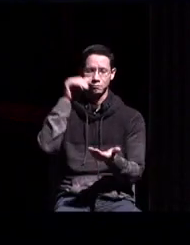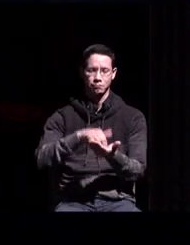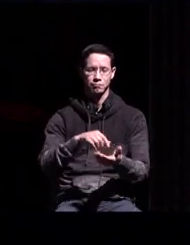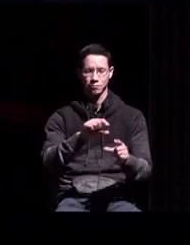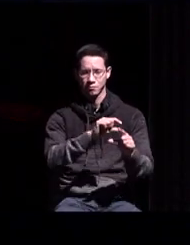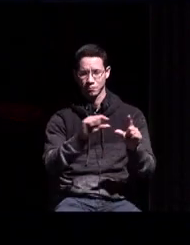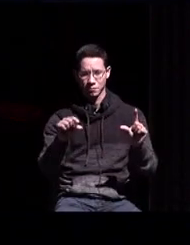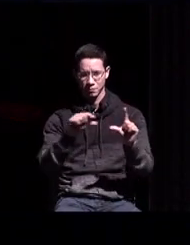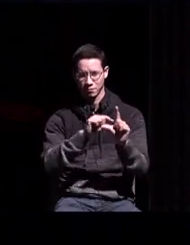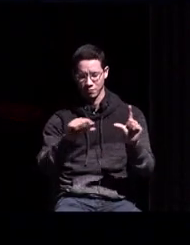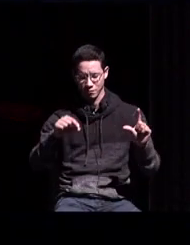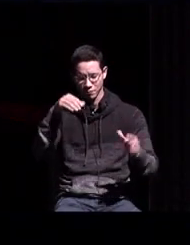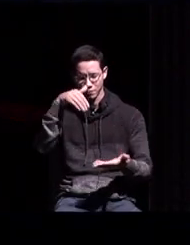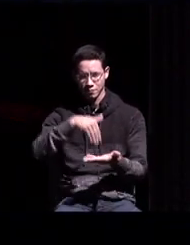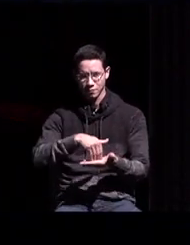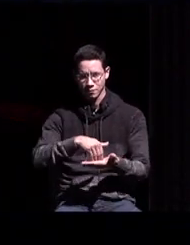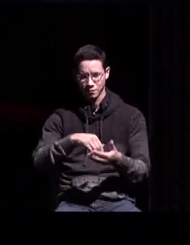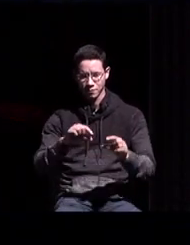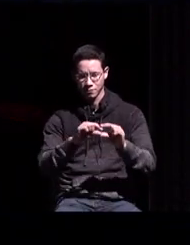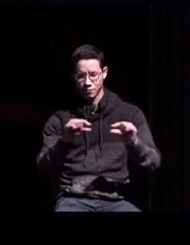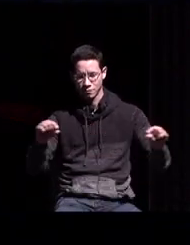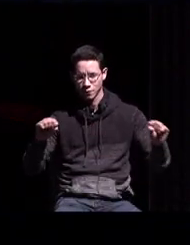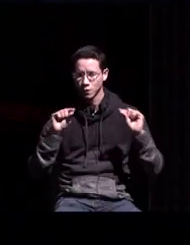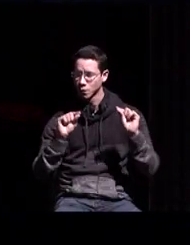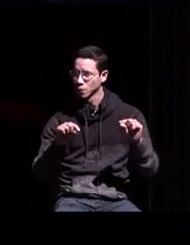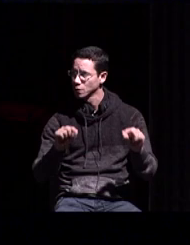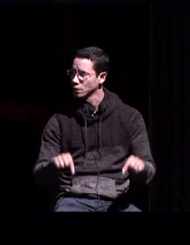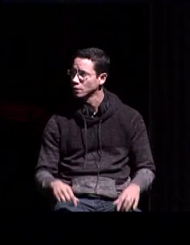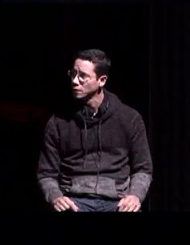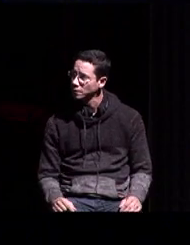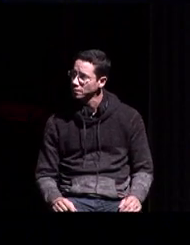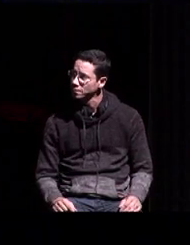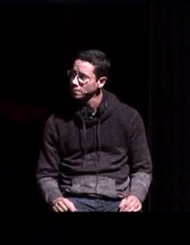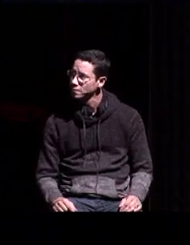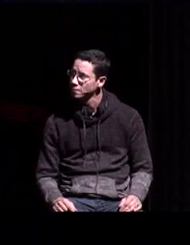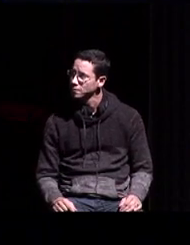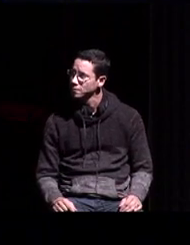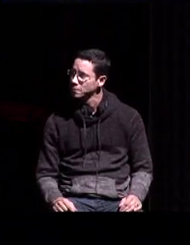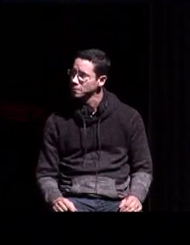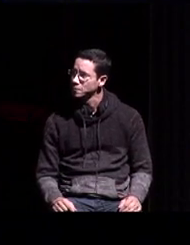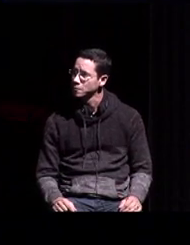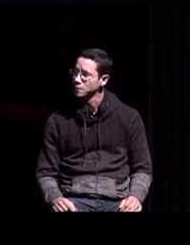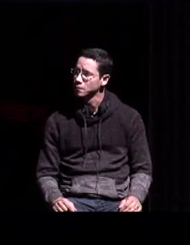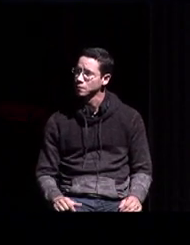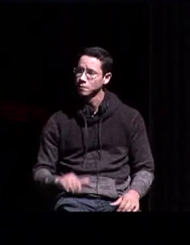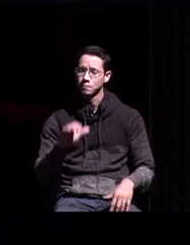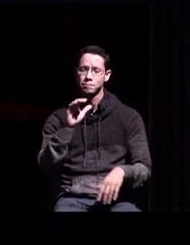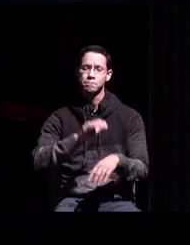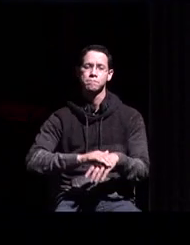I won’t give you all the date due to time constraints, but in the end over 90%